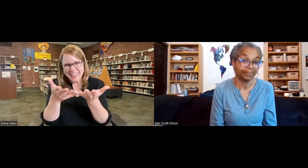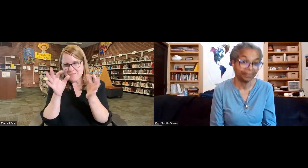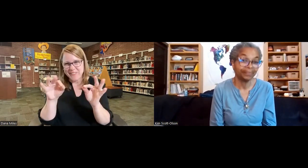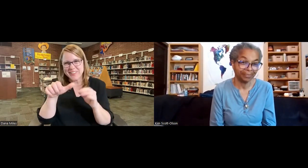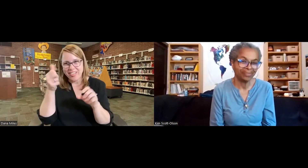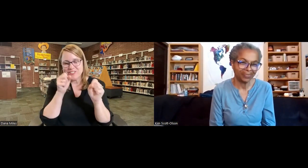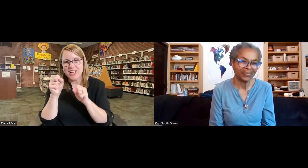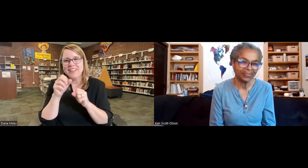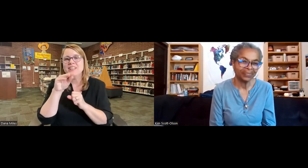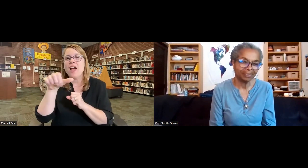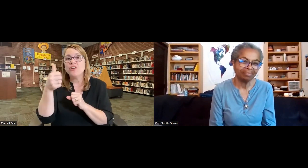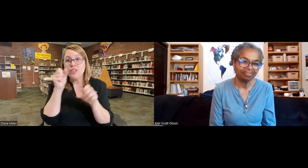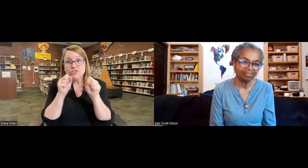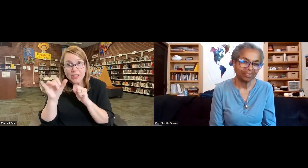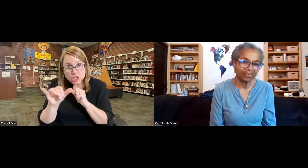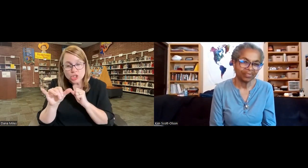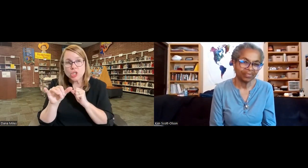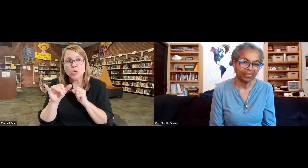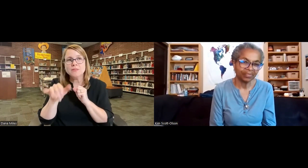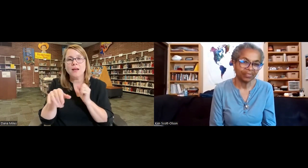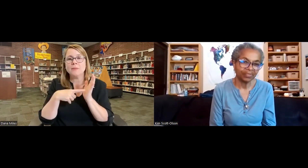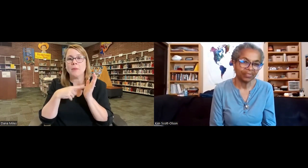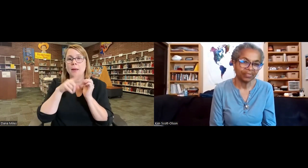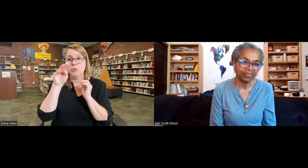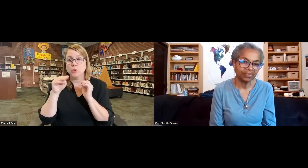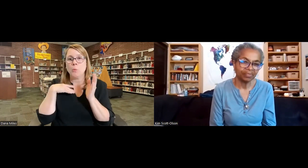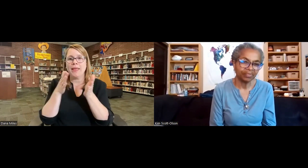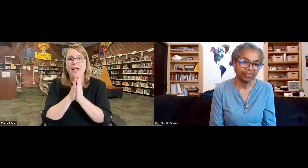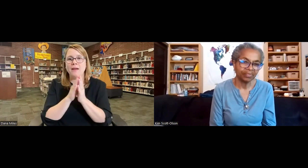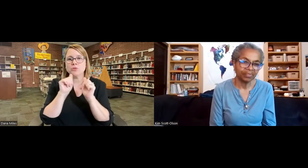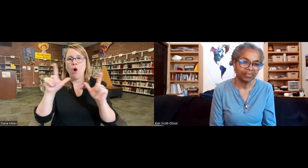Exactly, another perfect strategy. Another strategy too is that sometimes Zoom